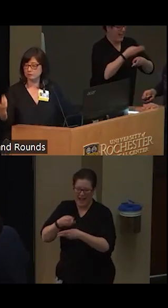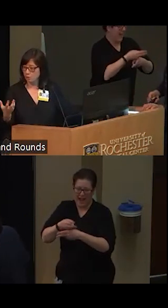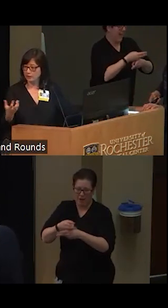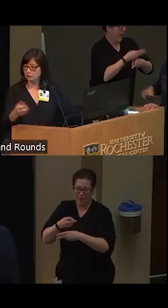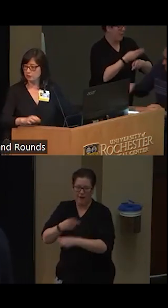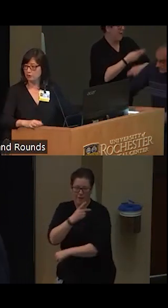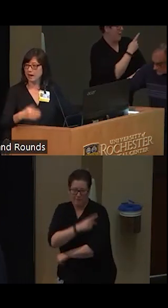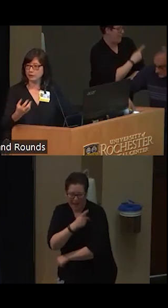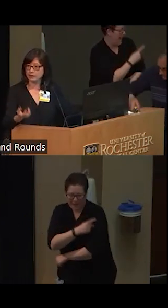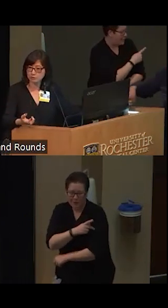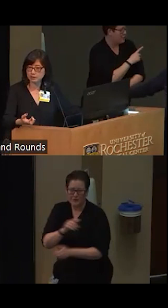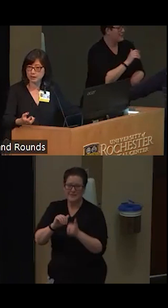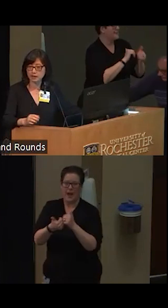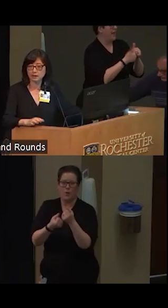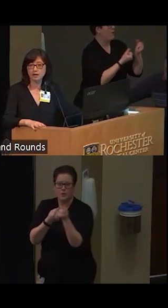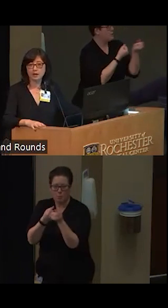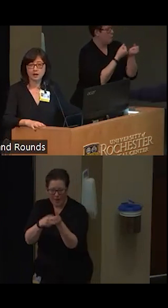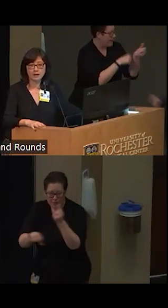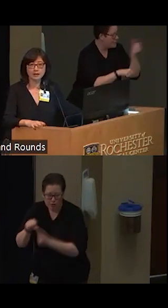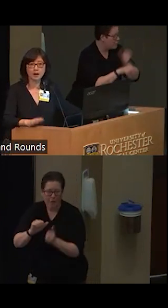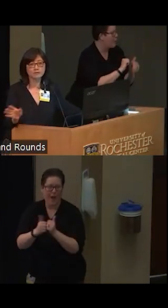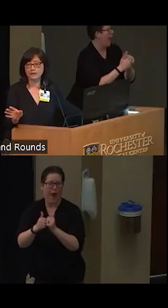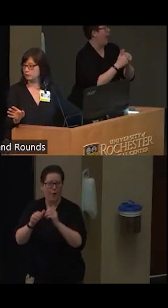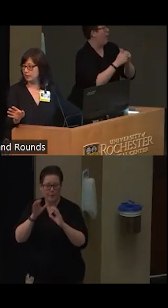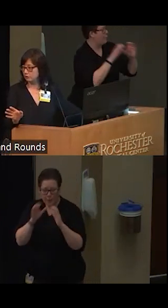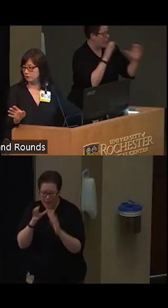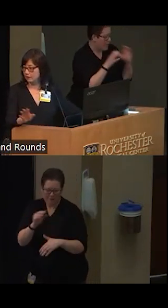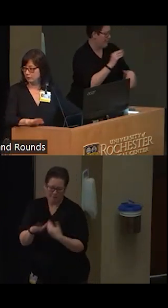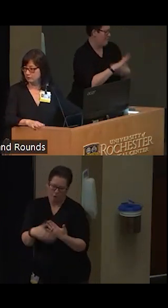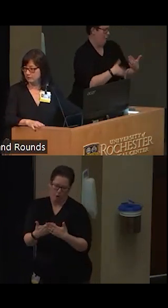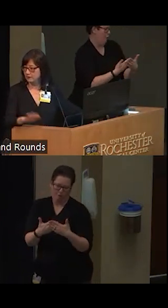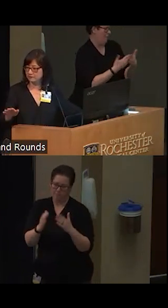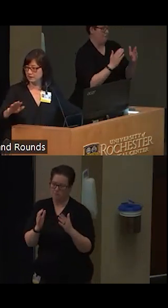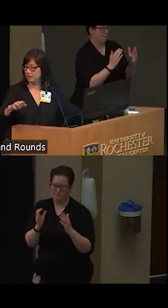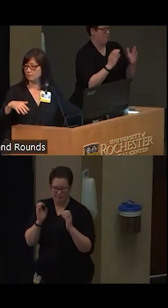we support each other how we communicate and all of the educational efforts that this team